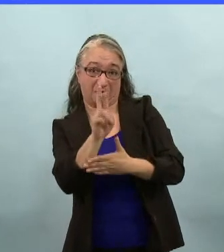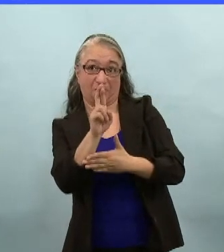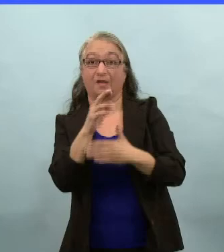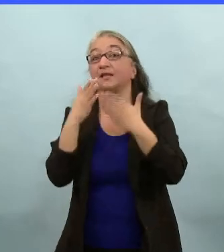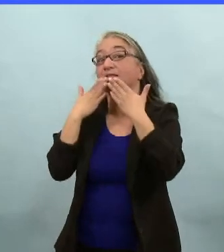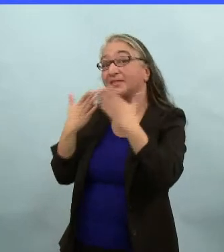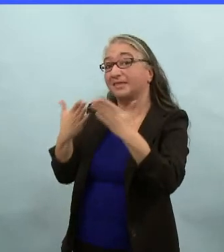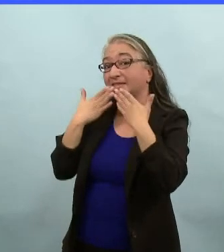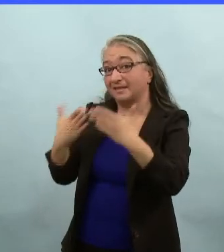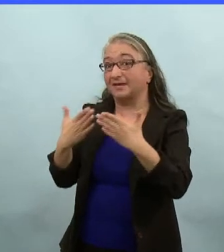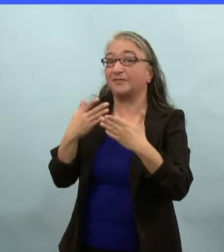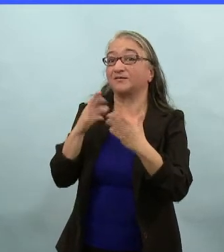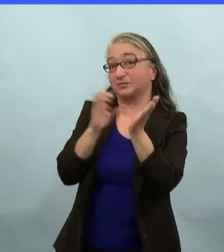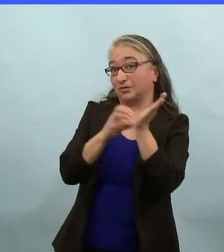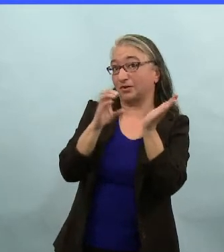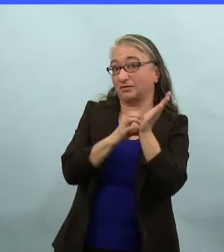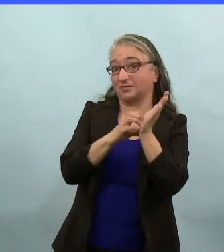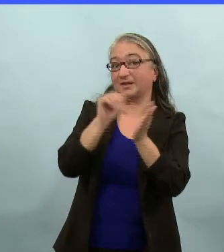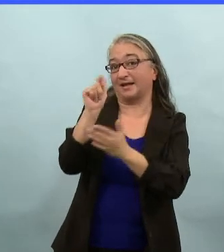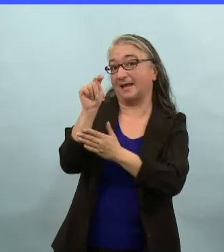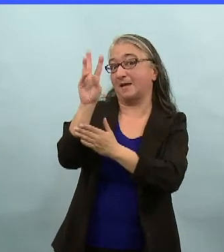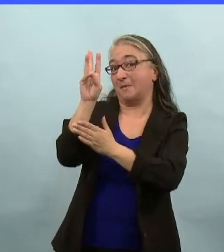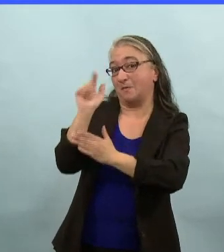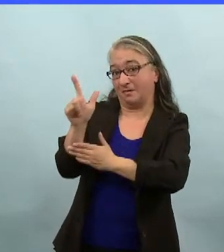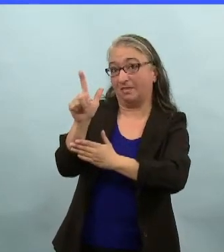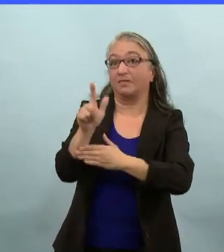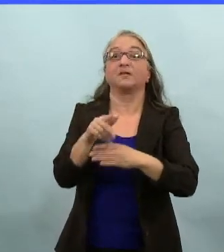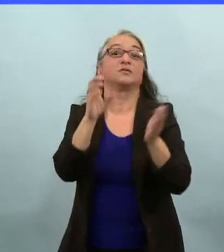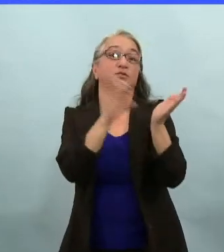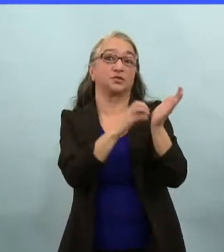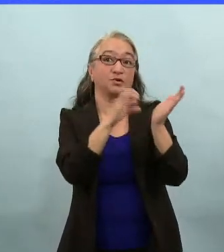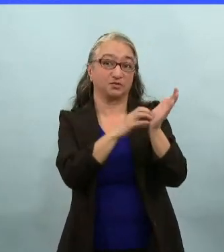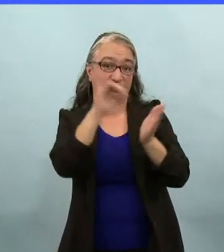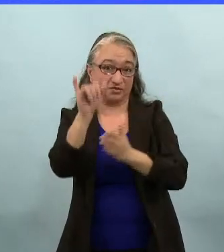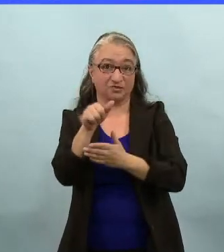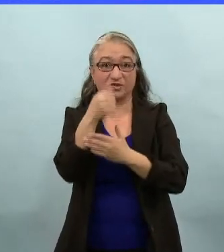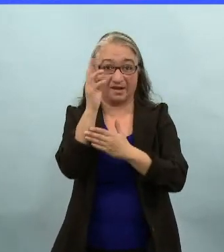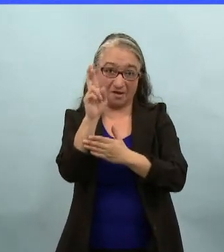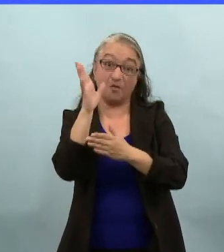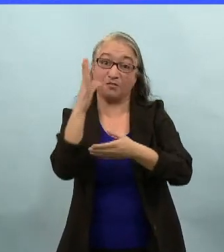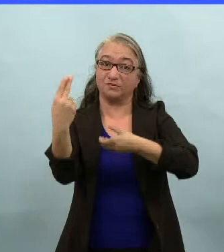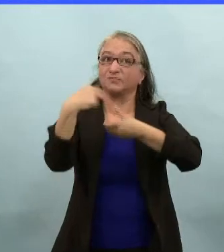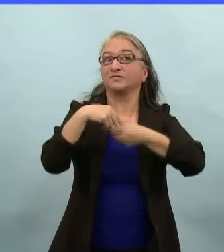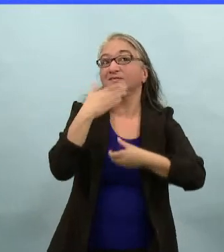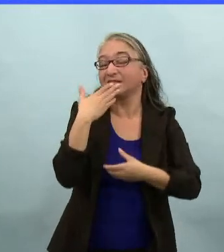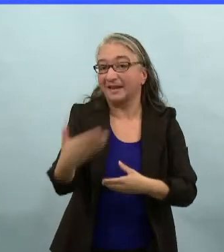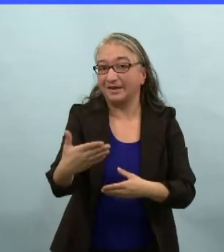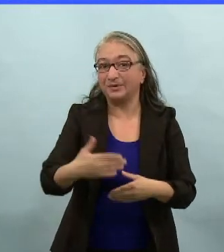us today and good afternoon to all manitobans we're here today to provide an update on the